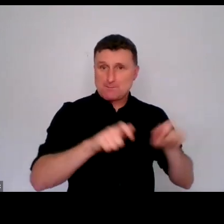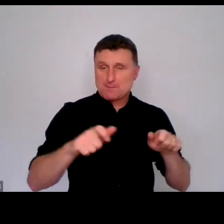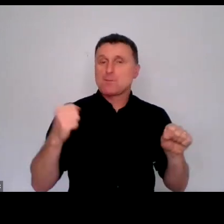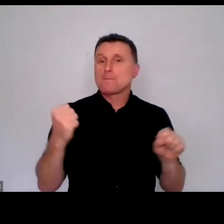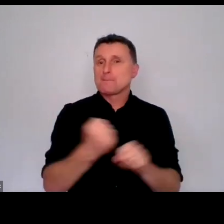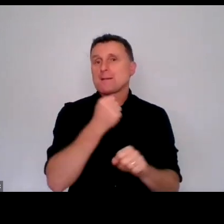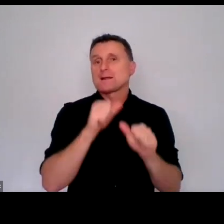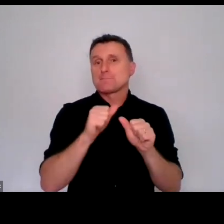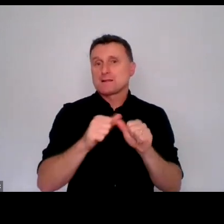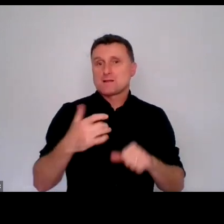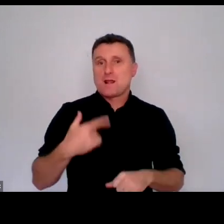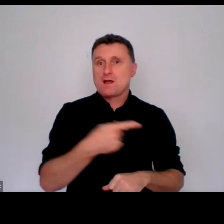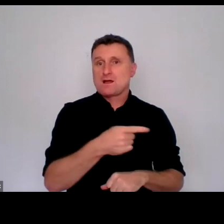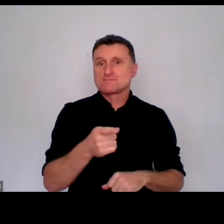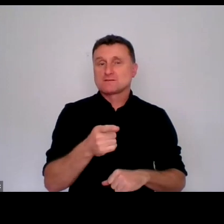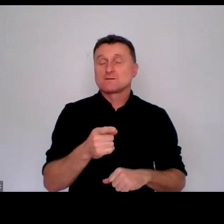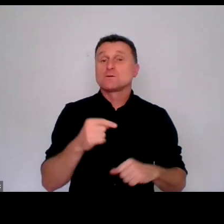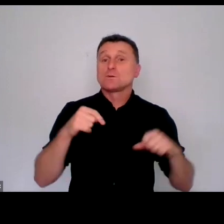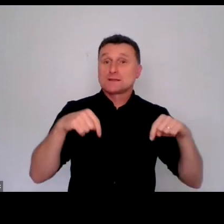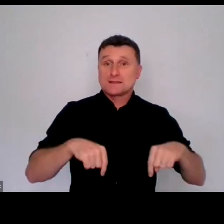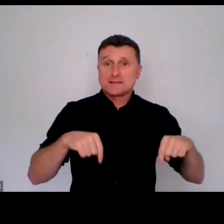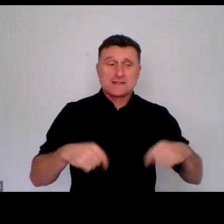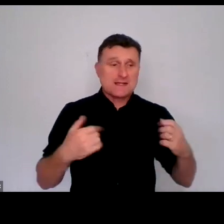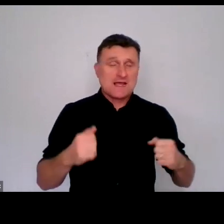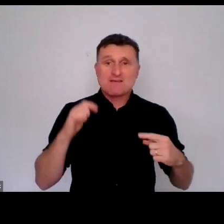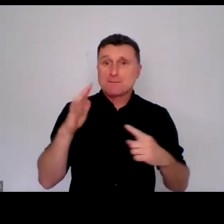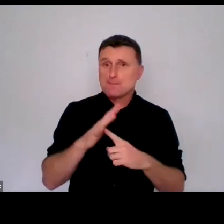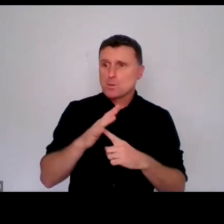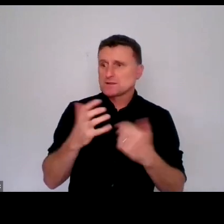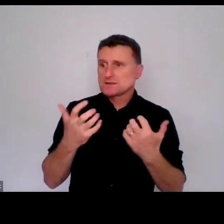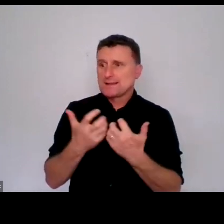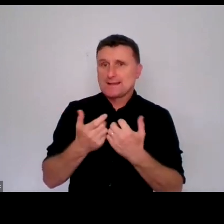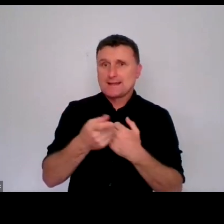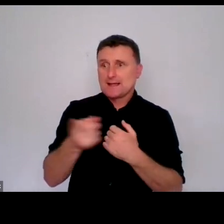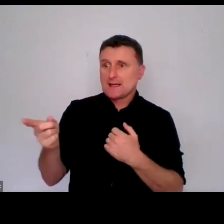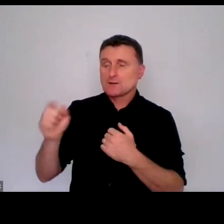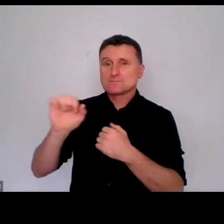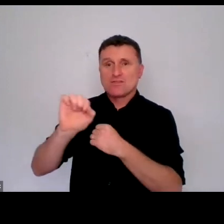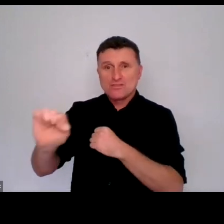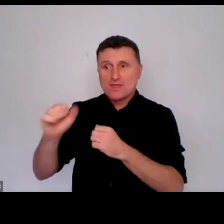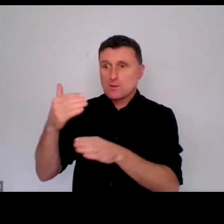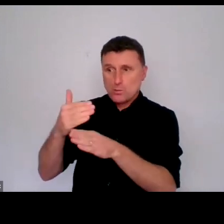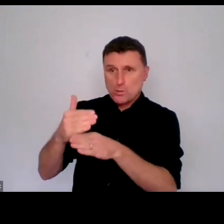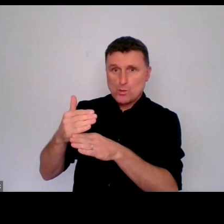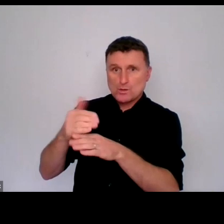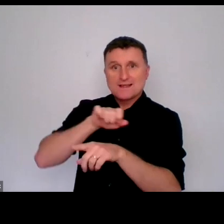And we have a really important role in influencing the way their work is done to meet the needs